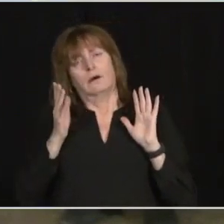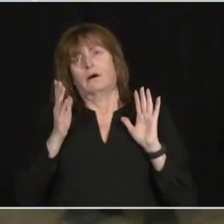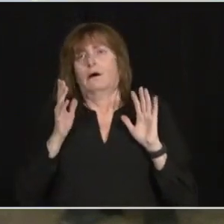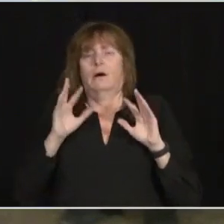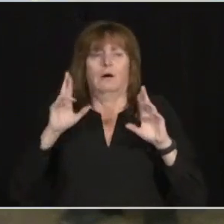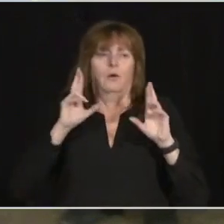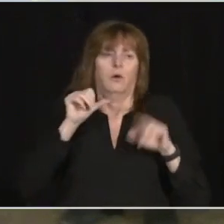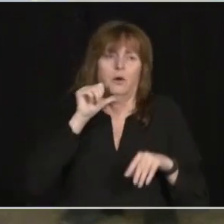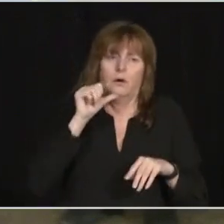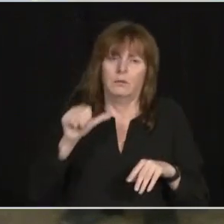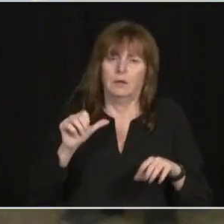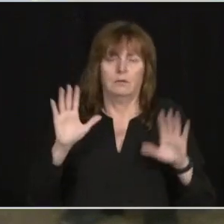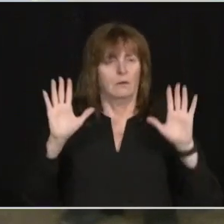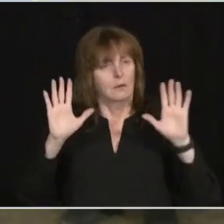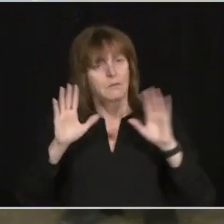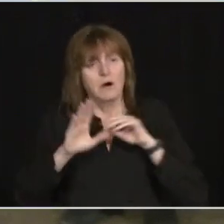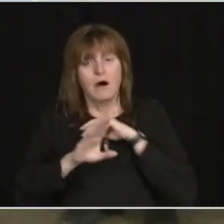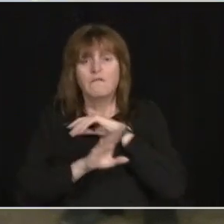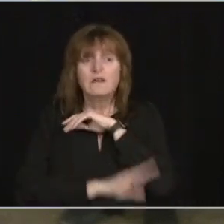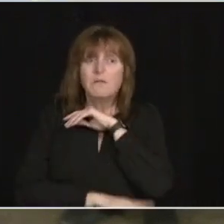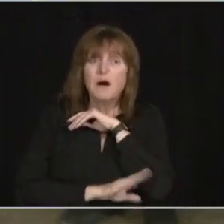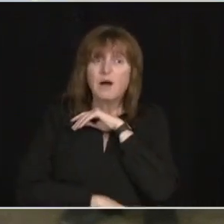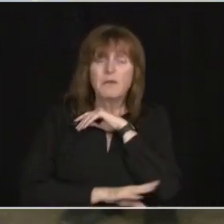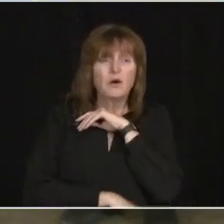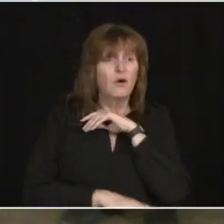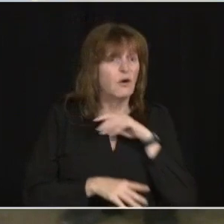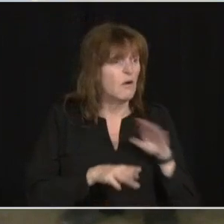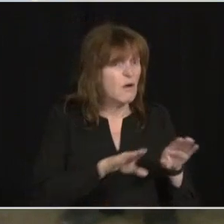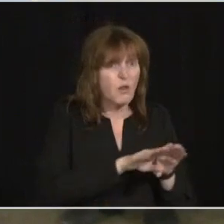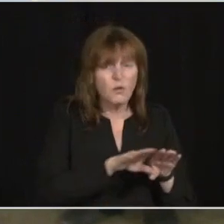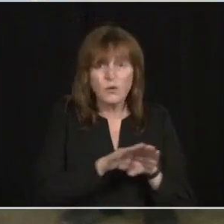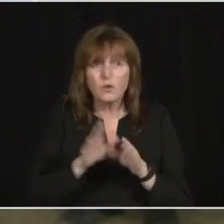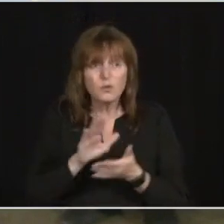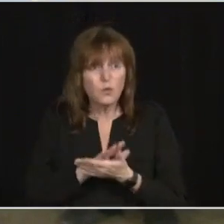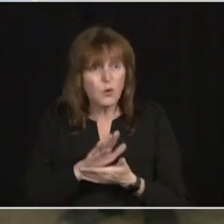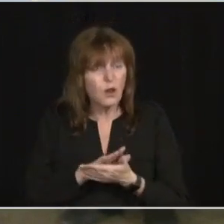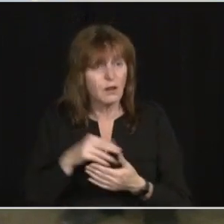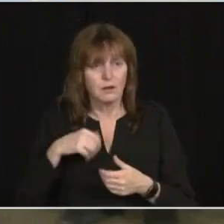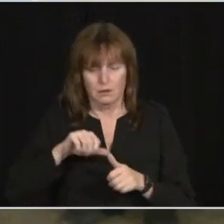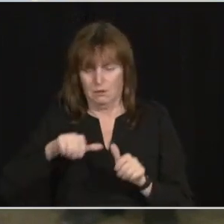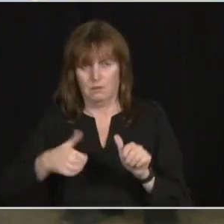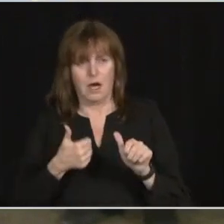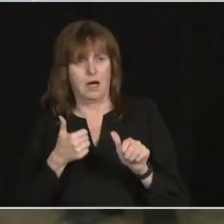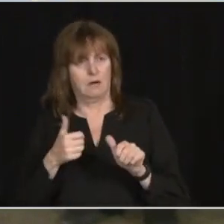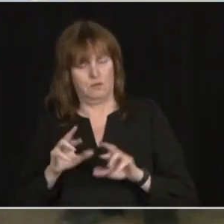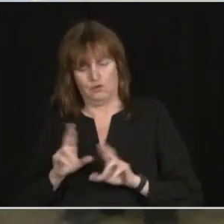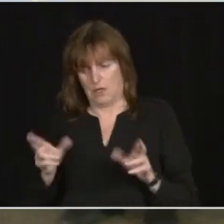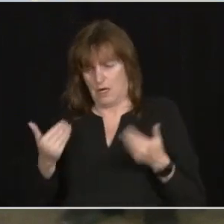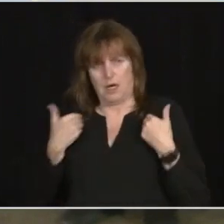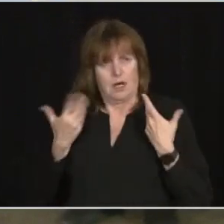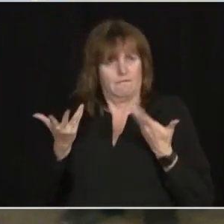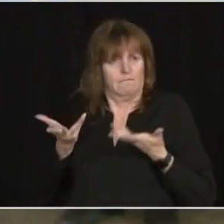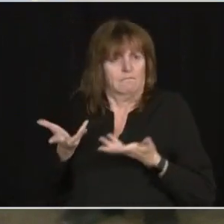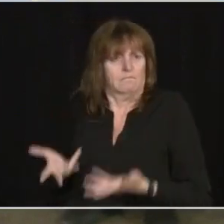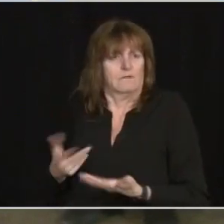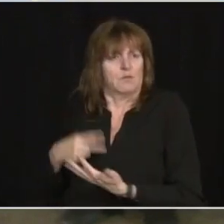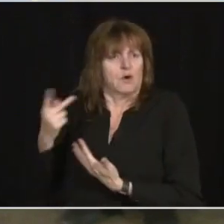close schools, that it will be done seamlessly. I think we started early but I also appreciate this pandemic and